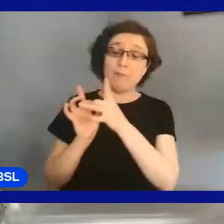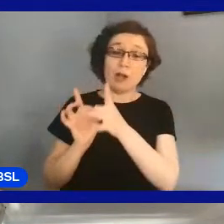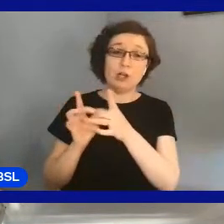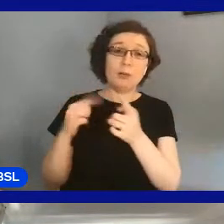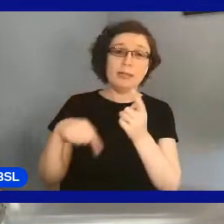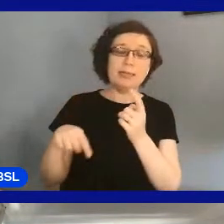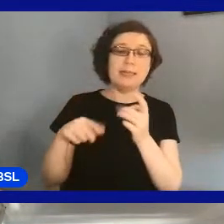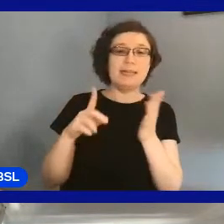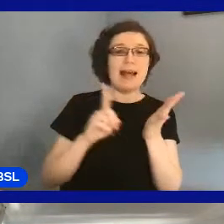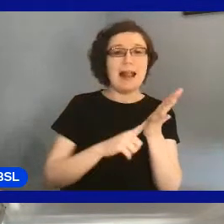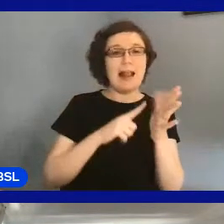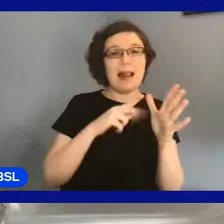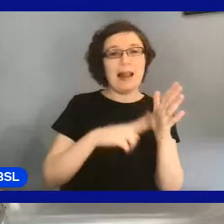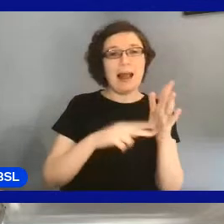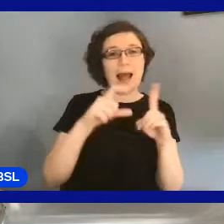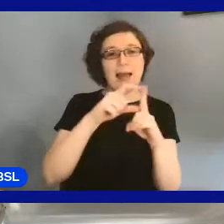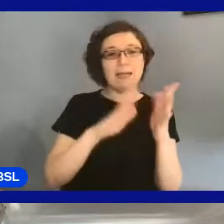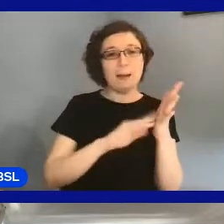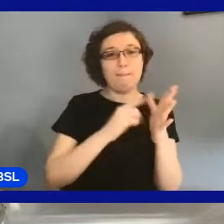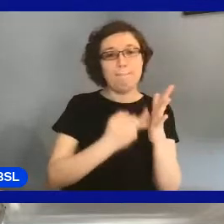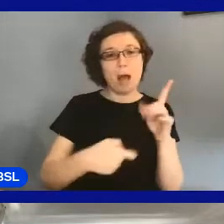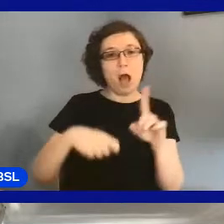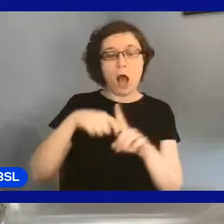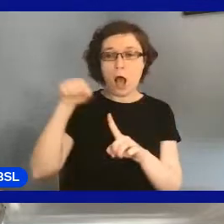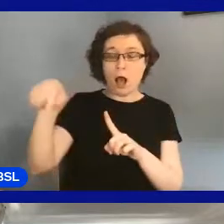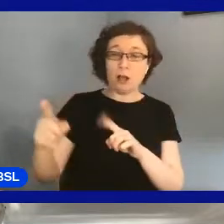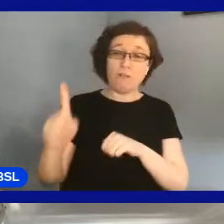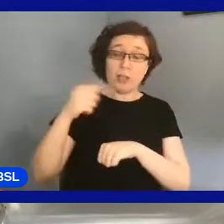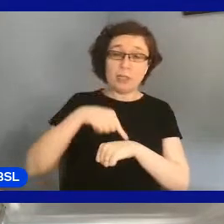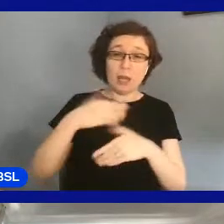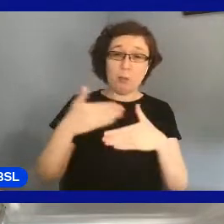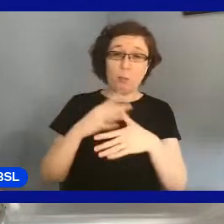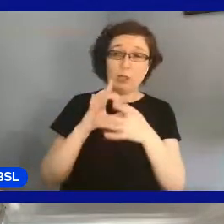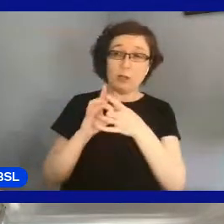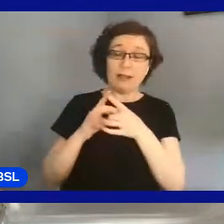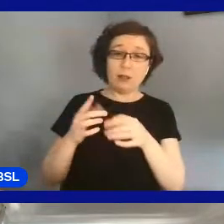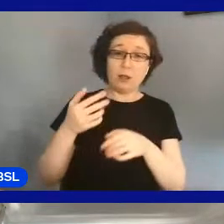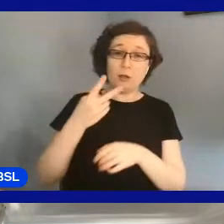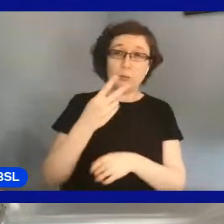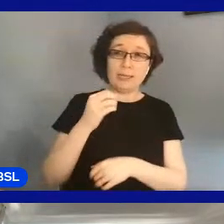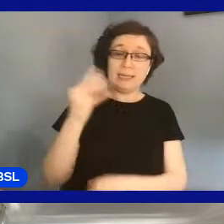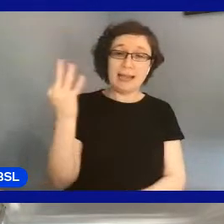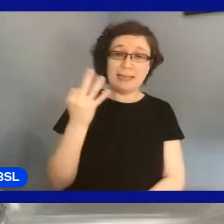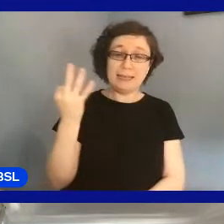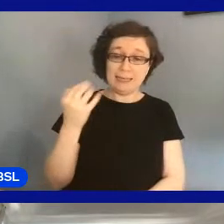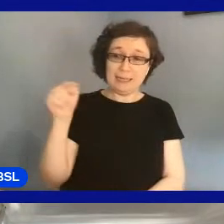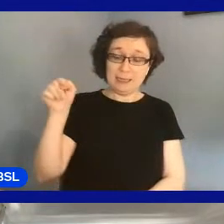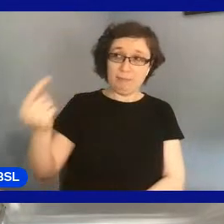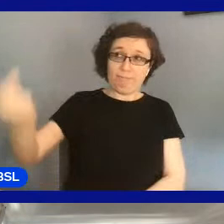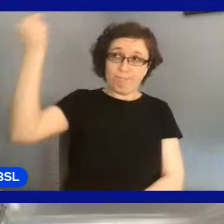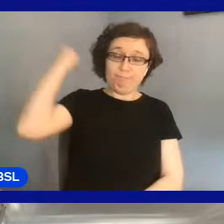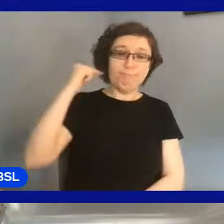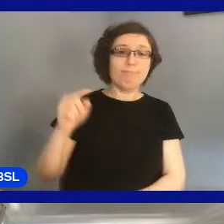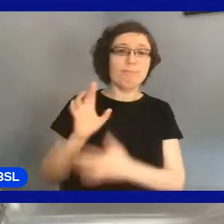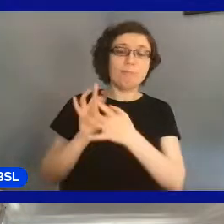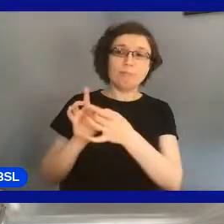So tell us a bit about whether project started and where you have arrived now. Yes, so as you said it is a collaboration